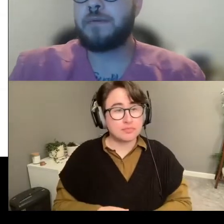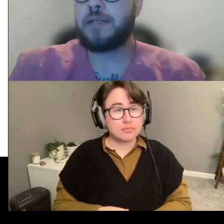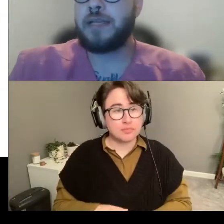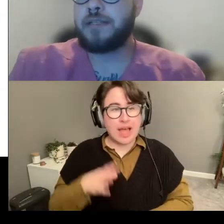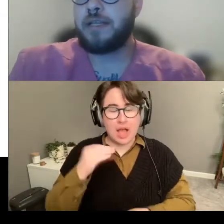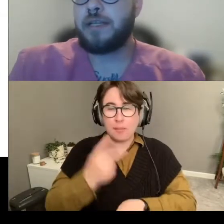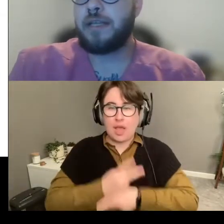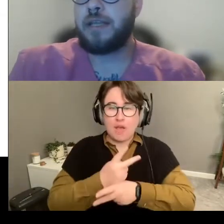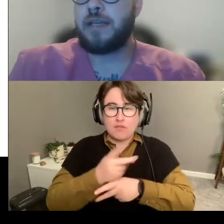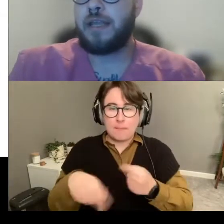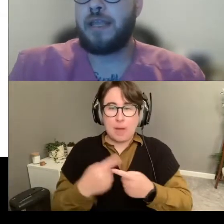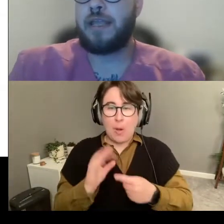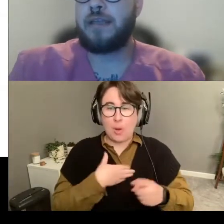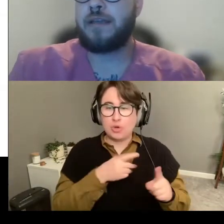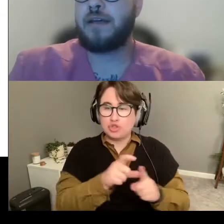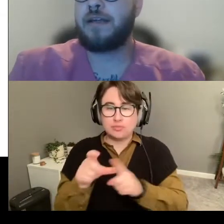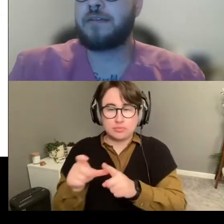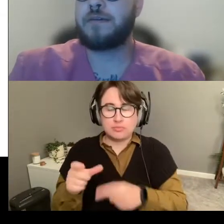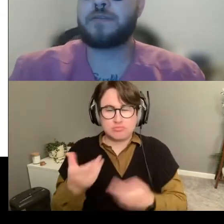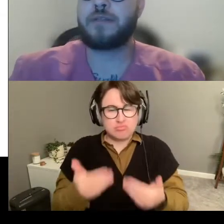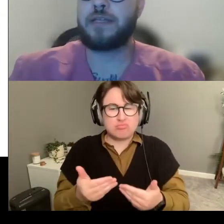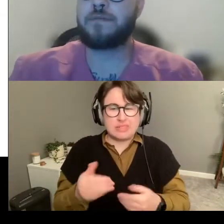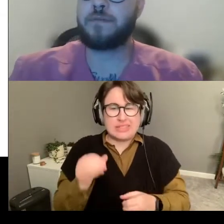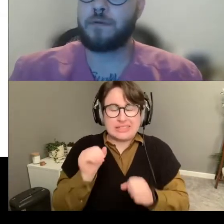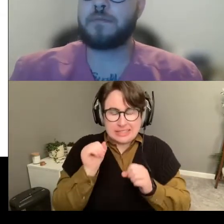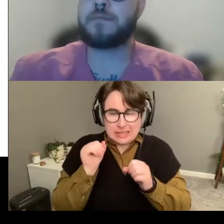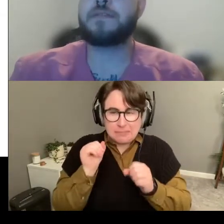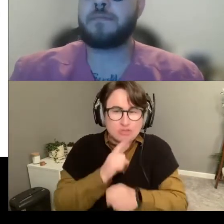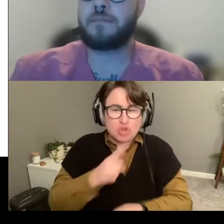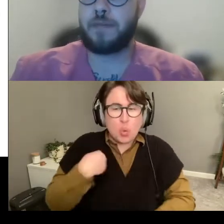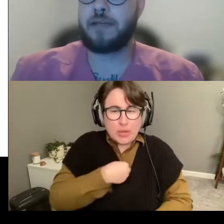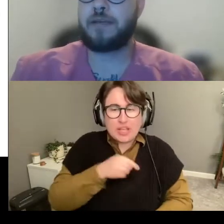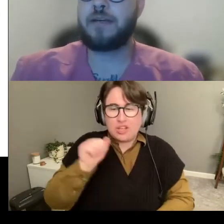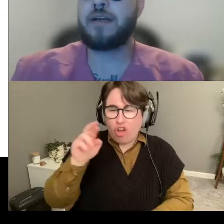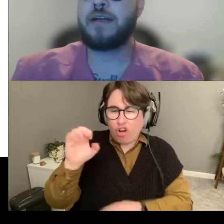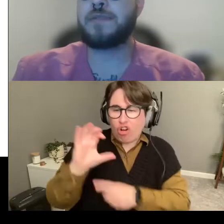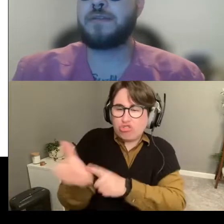that we're engaging in a culturally-informed manner.